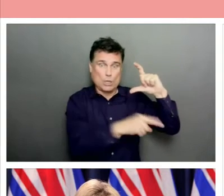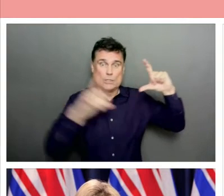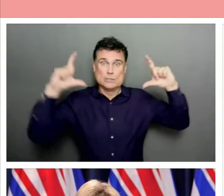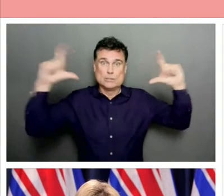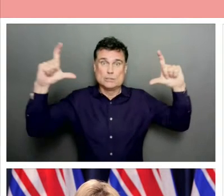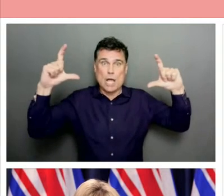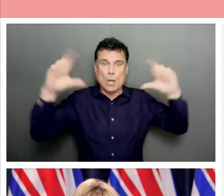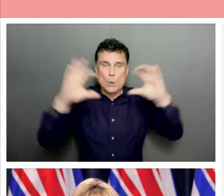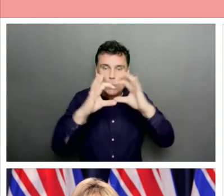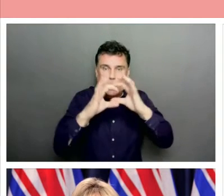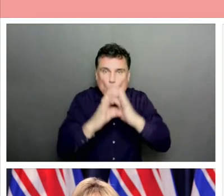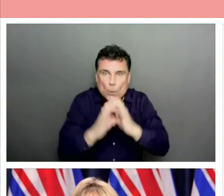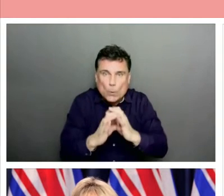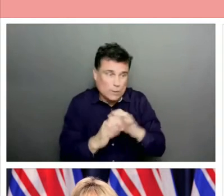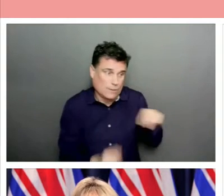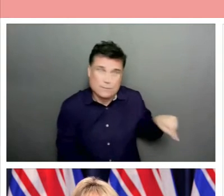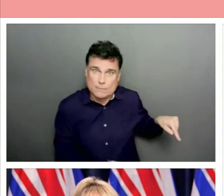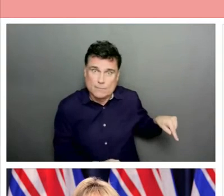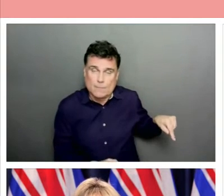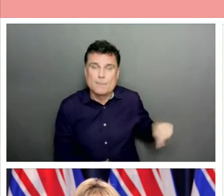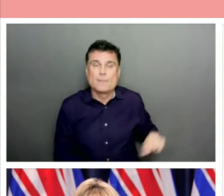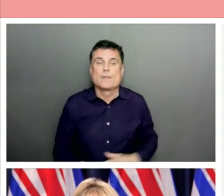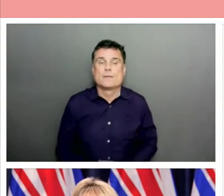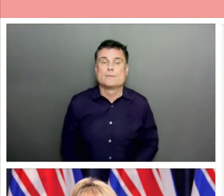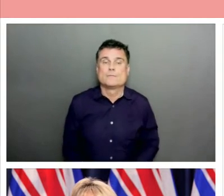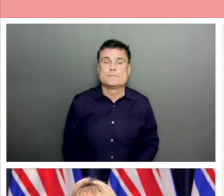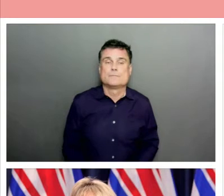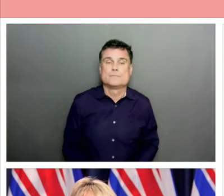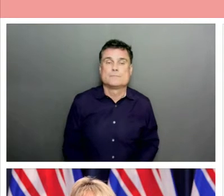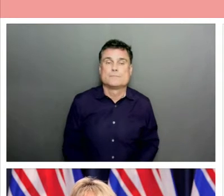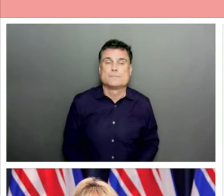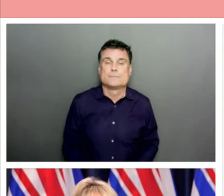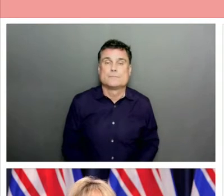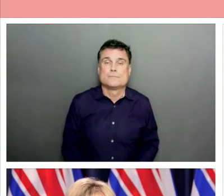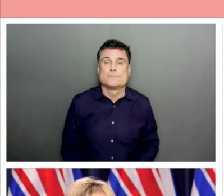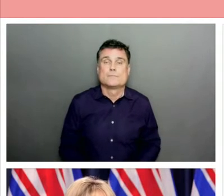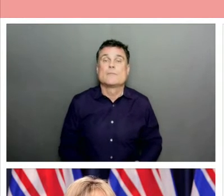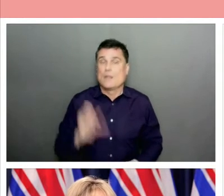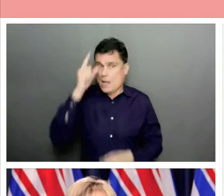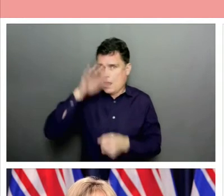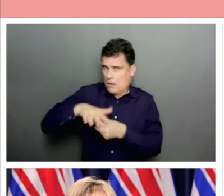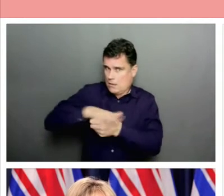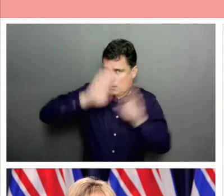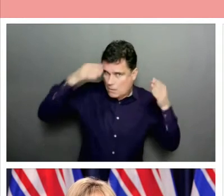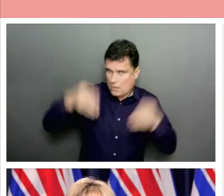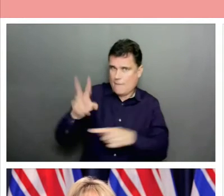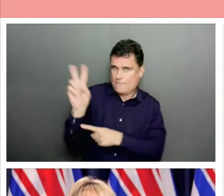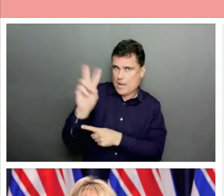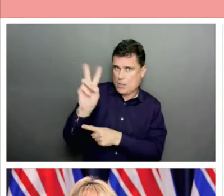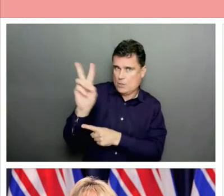school system were diagnosed with COVID-19, and in Vancouver Coastal health.